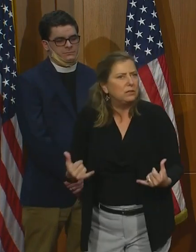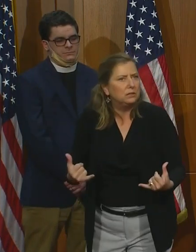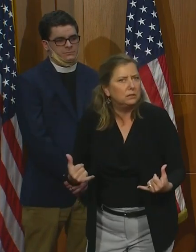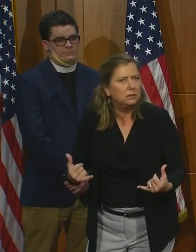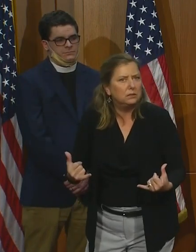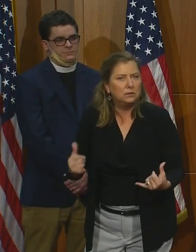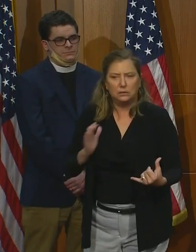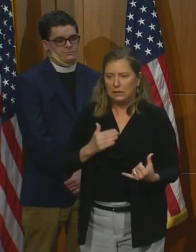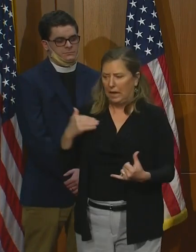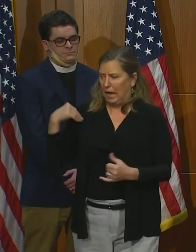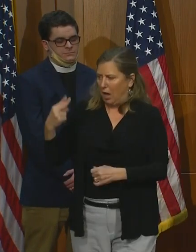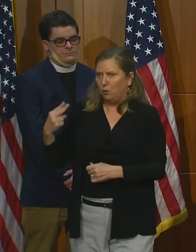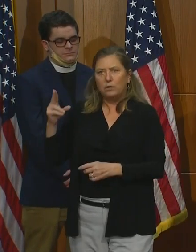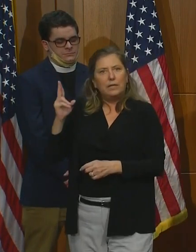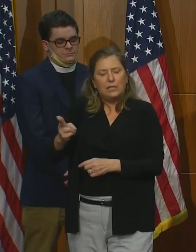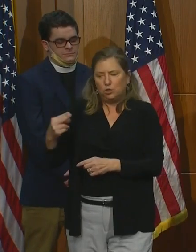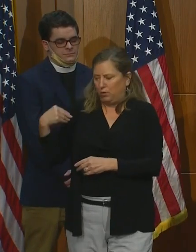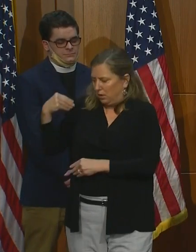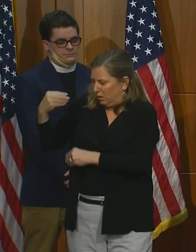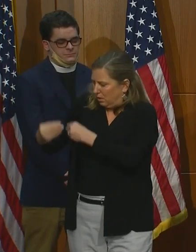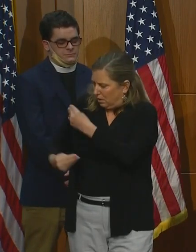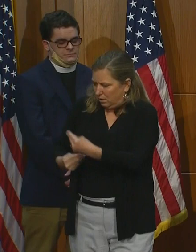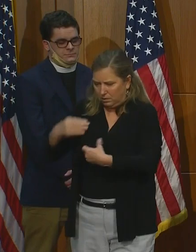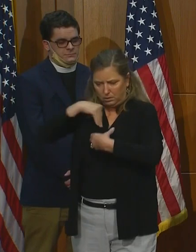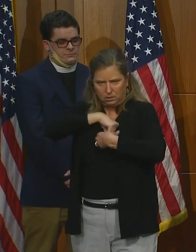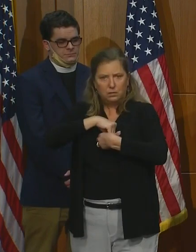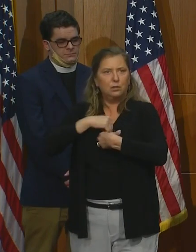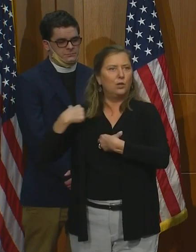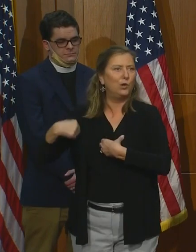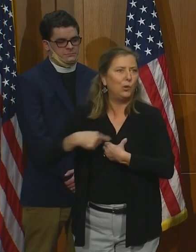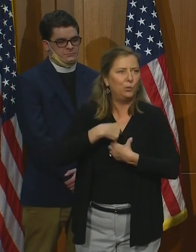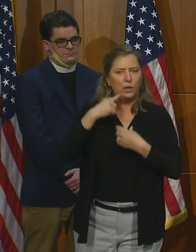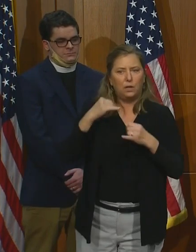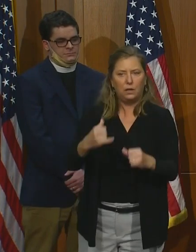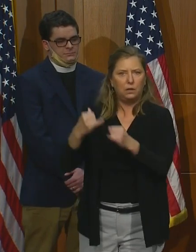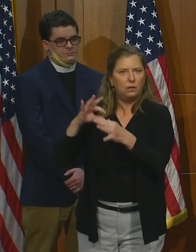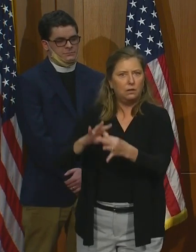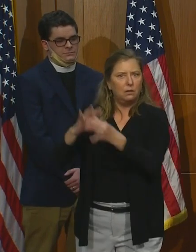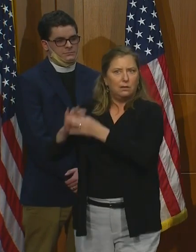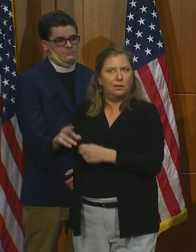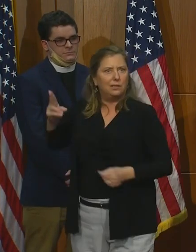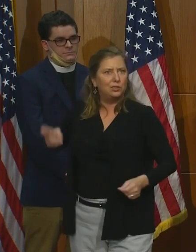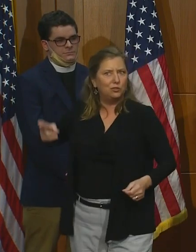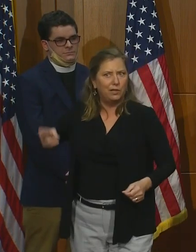THE PRESENT. WE CARRY OUR